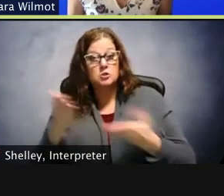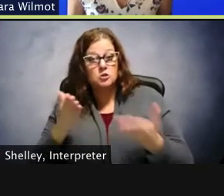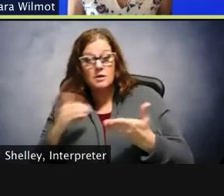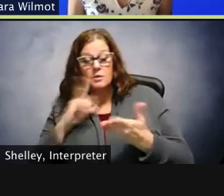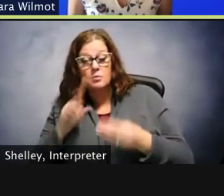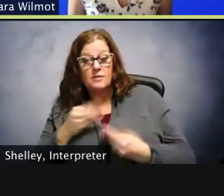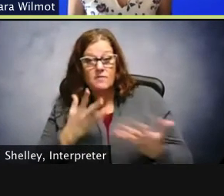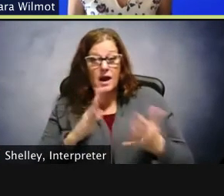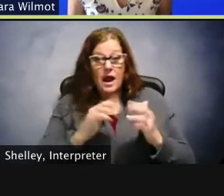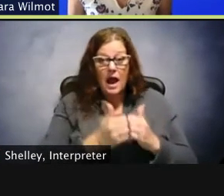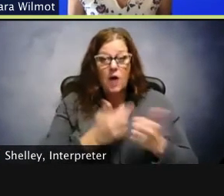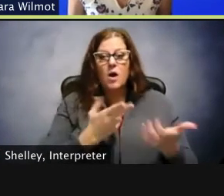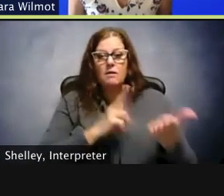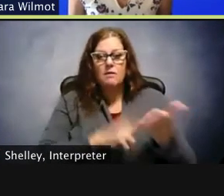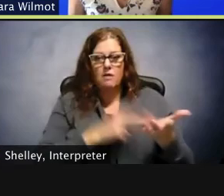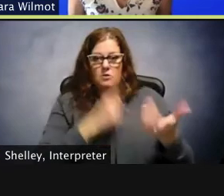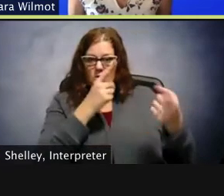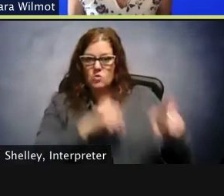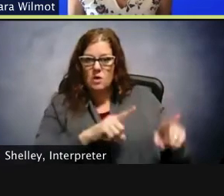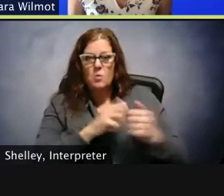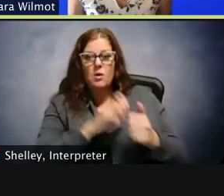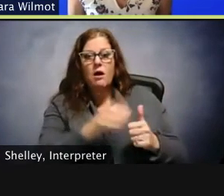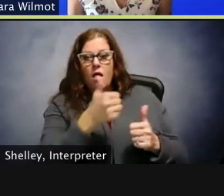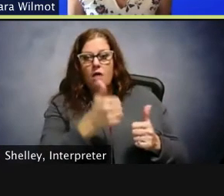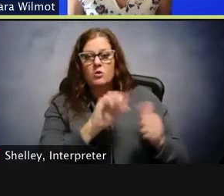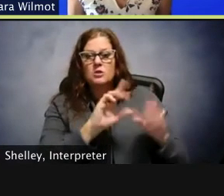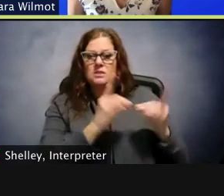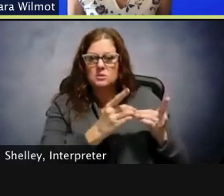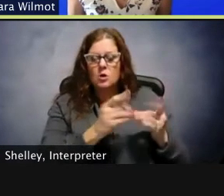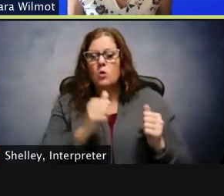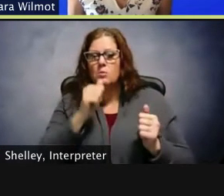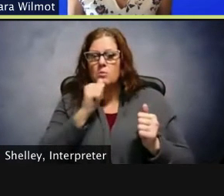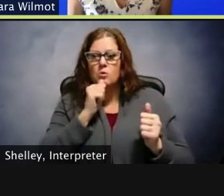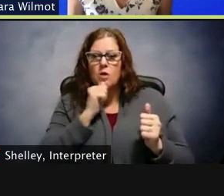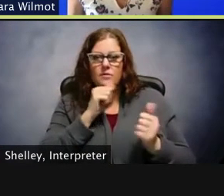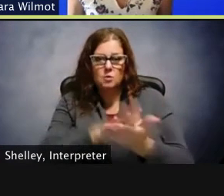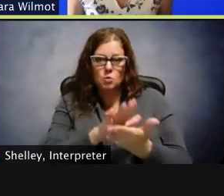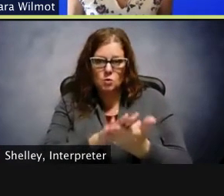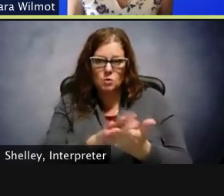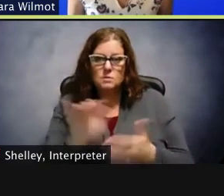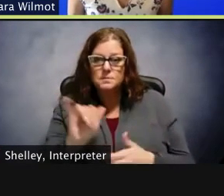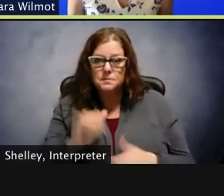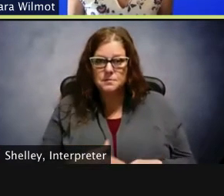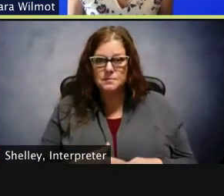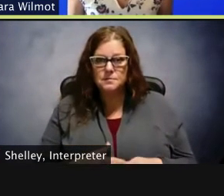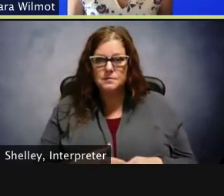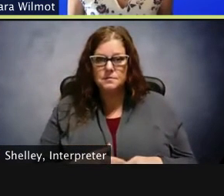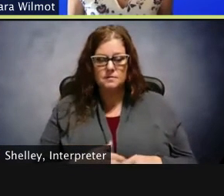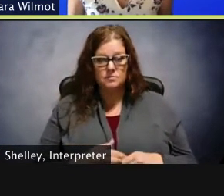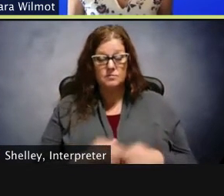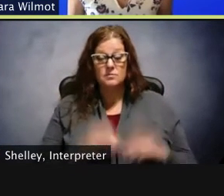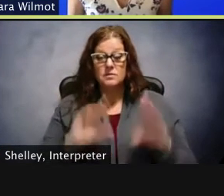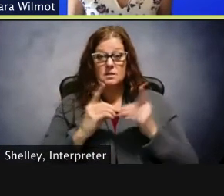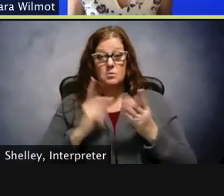contractual agreement with other districts or private institution. District programs must have